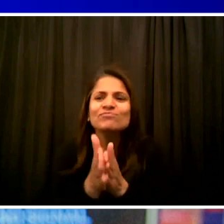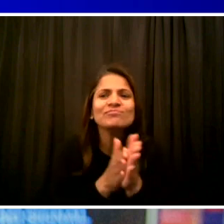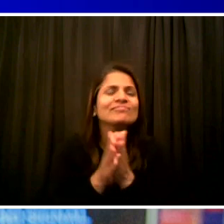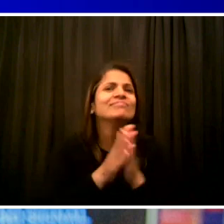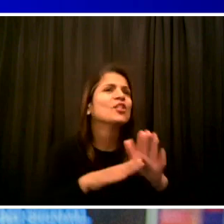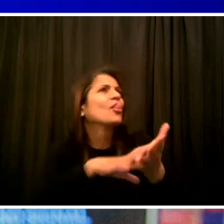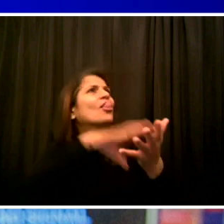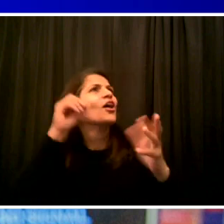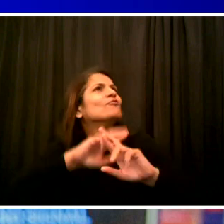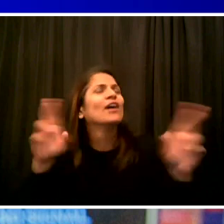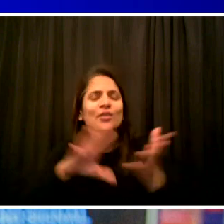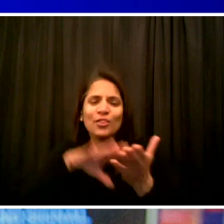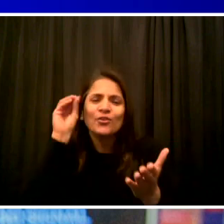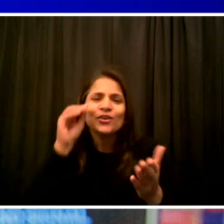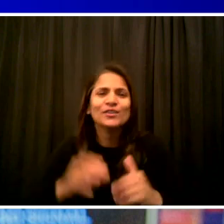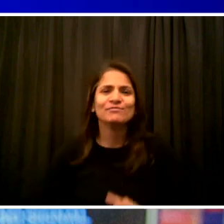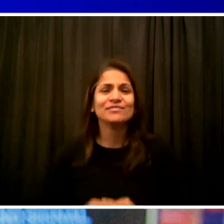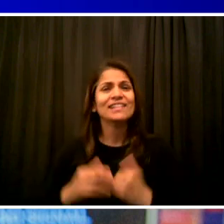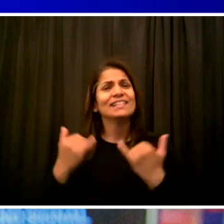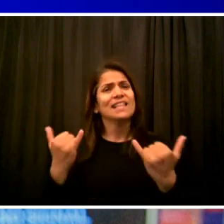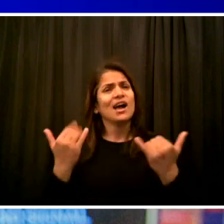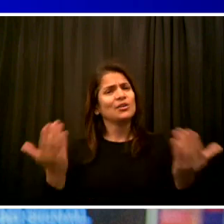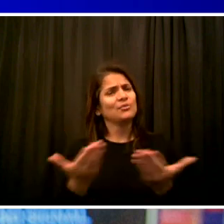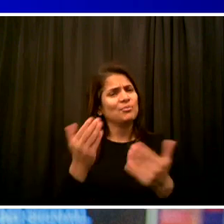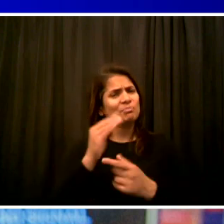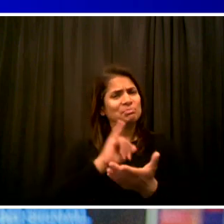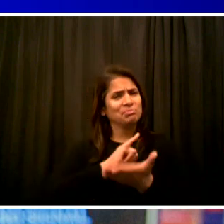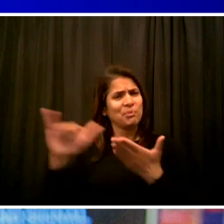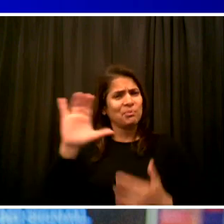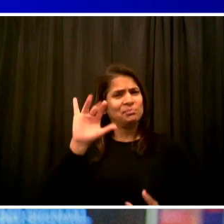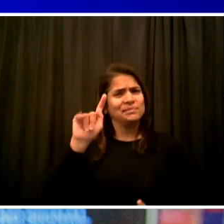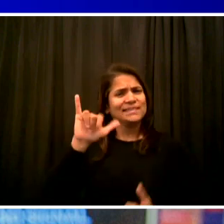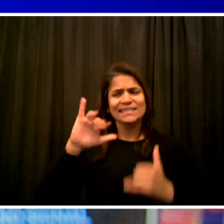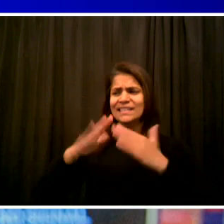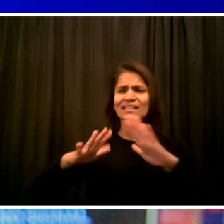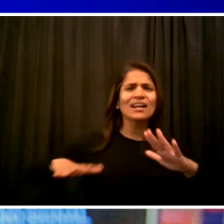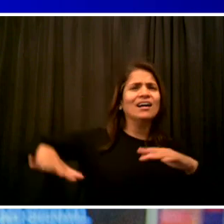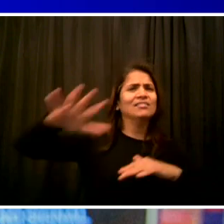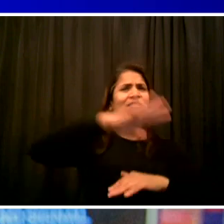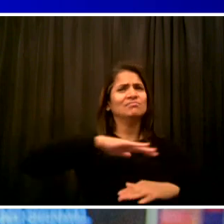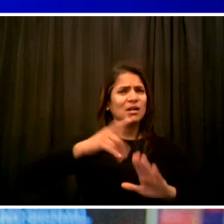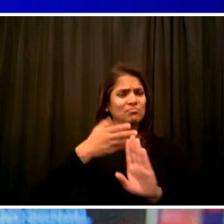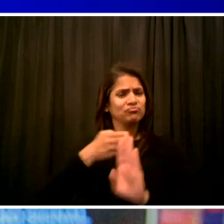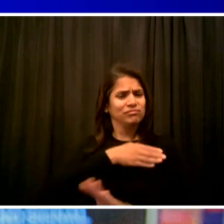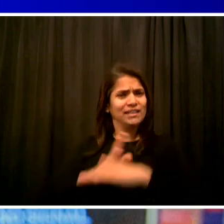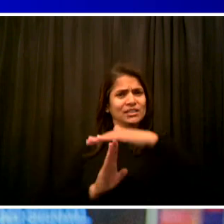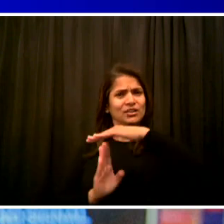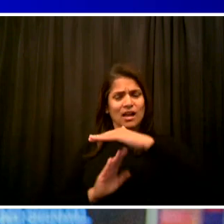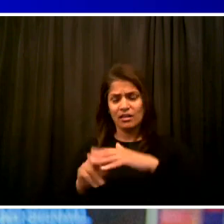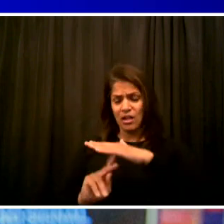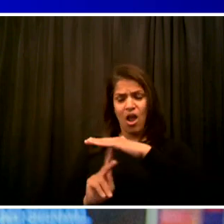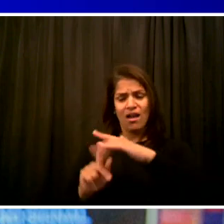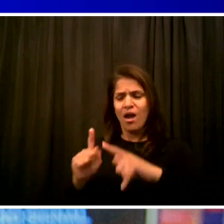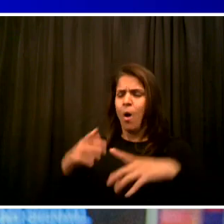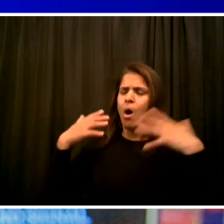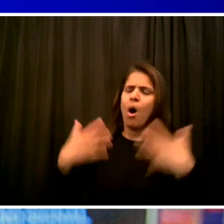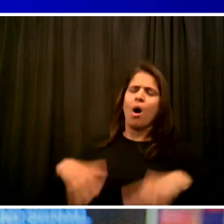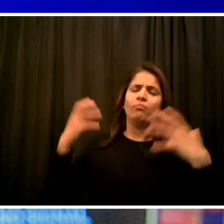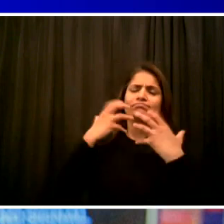AND IT'S PART OF WHAT WORKS IN THE CITY. AND IT'S PART OF